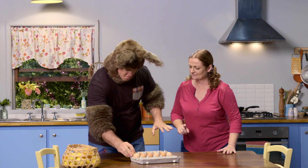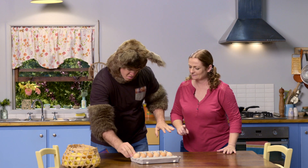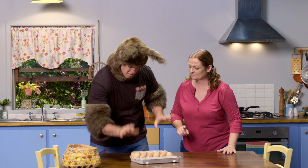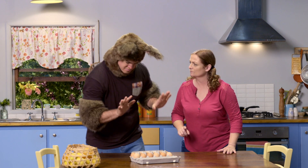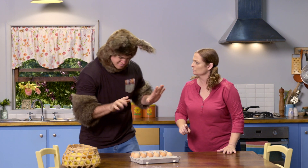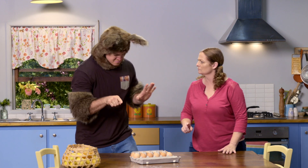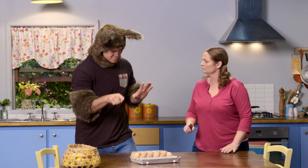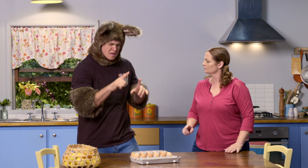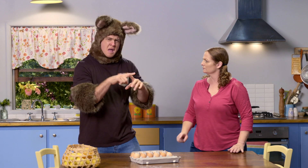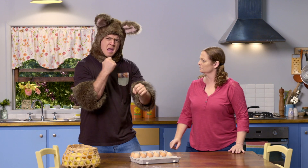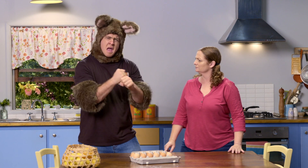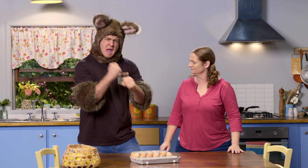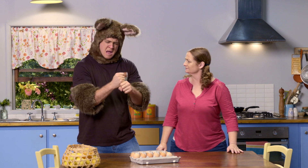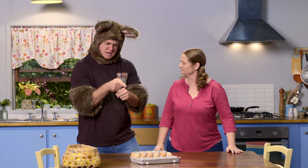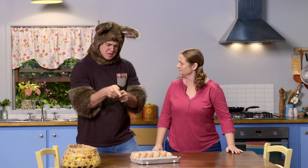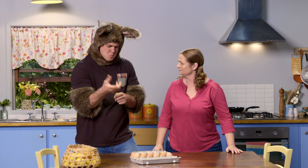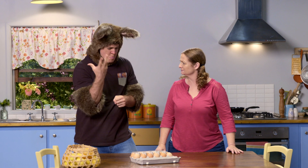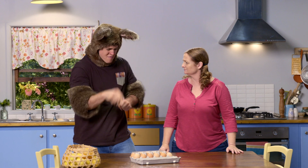Sally, where do eggs come from?